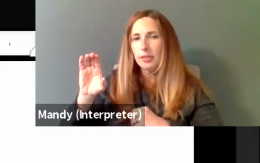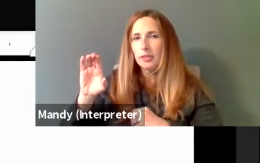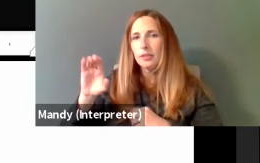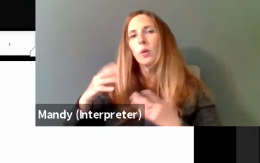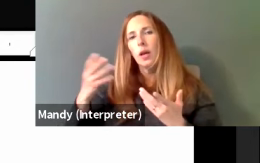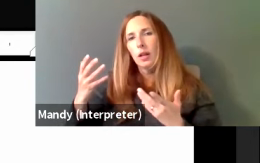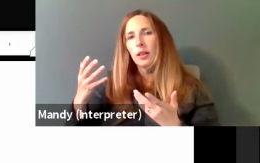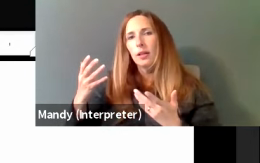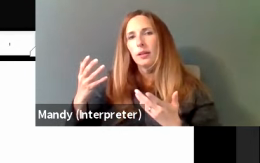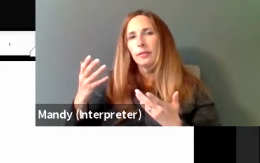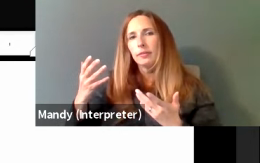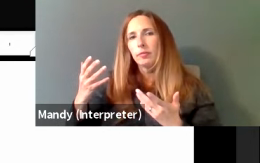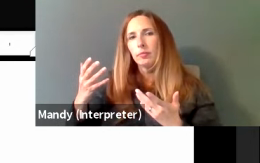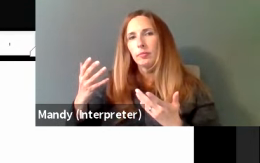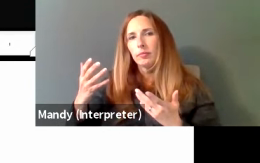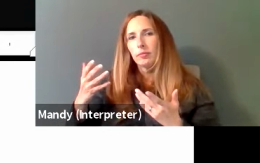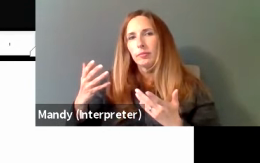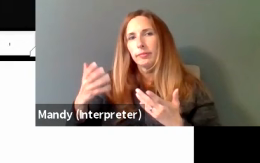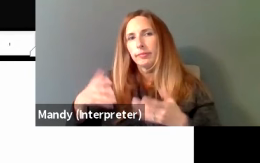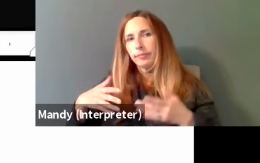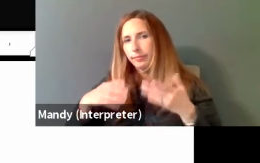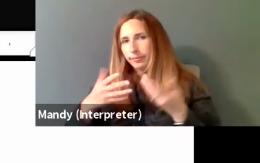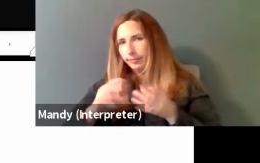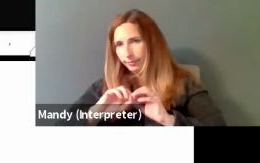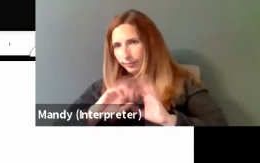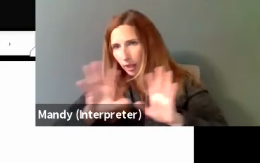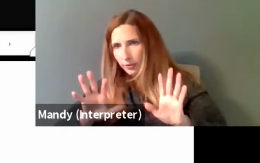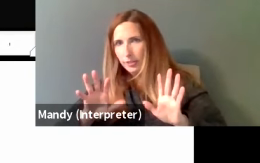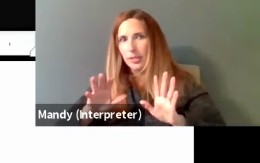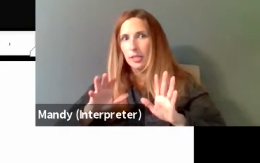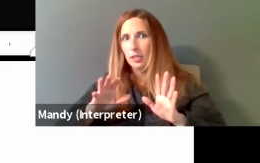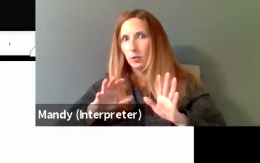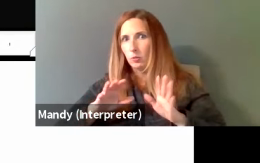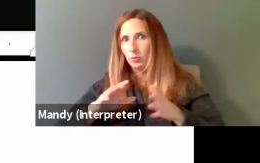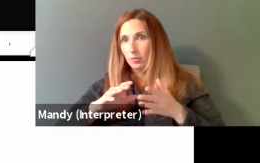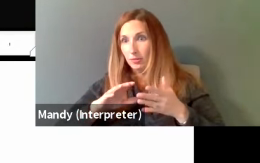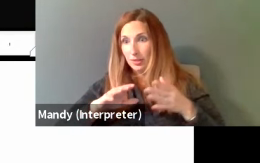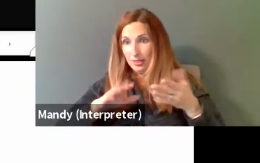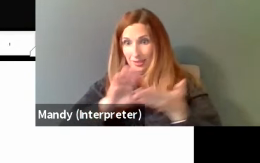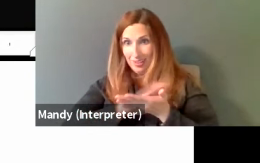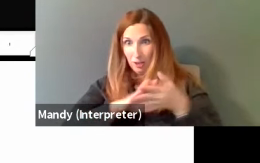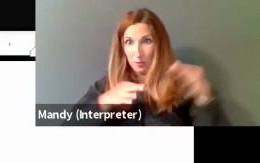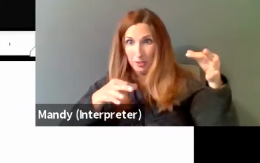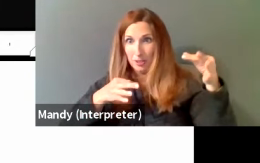they speak for themselves. They're the ones that you actually don't, you do not want someone's signature on them